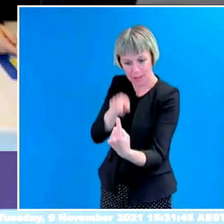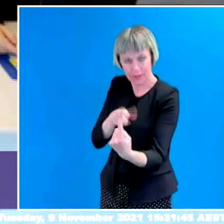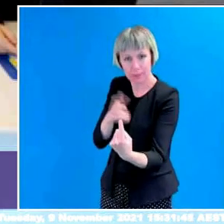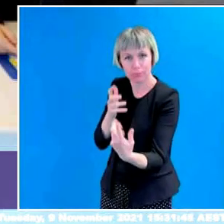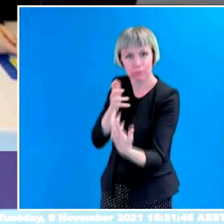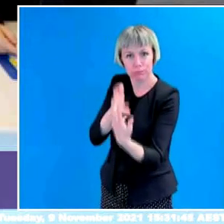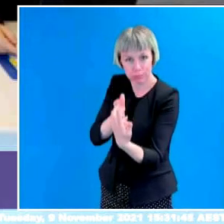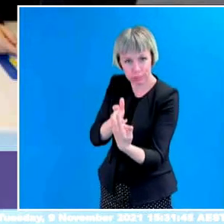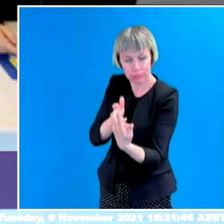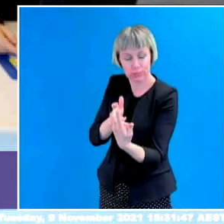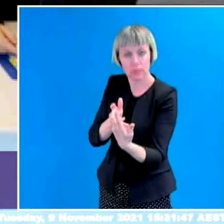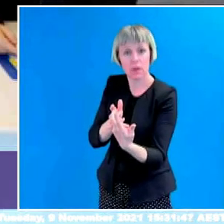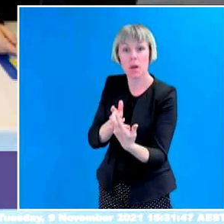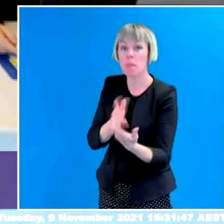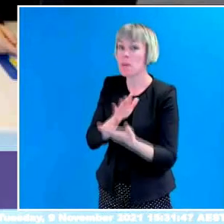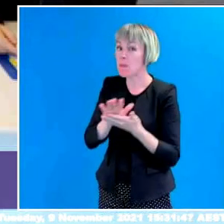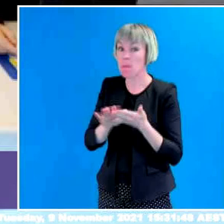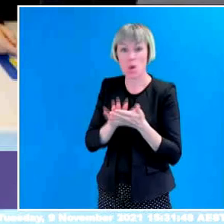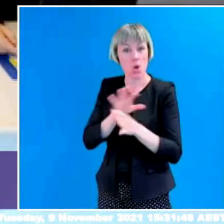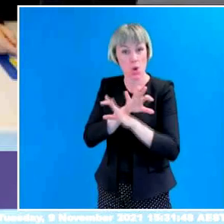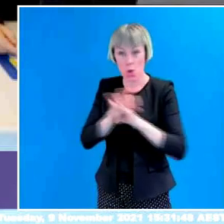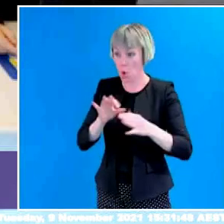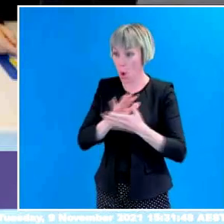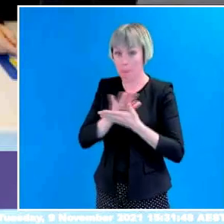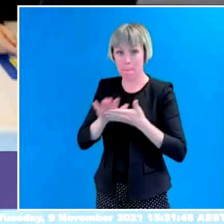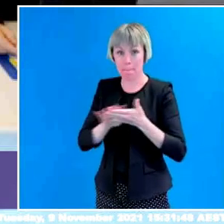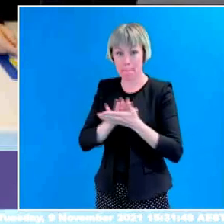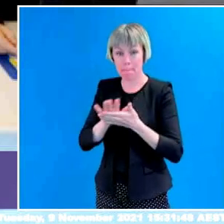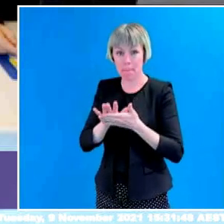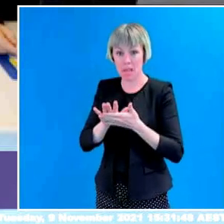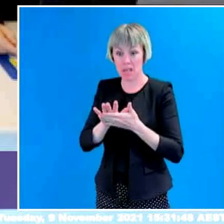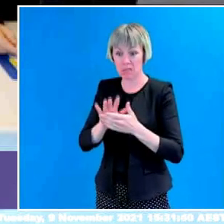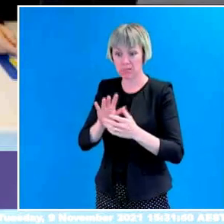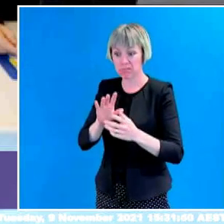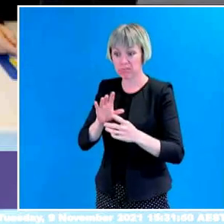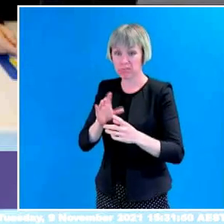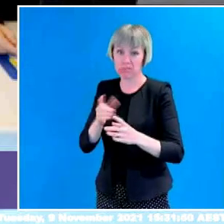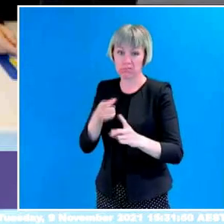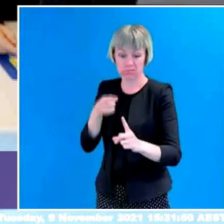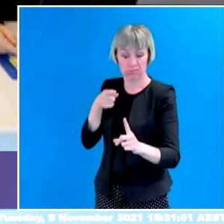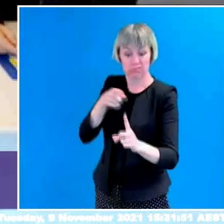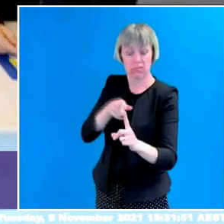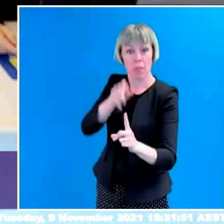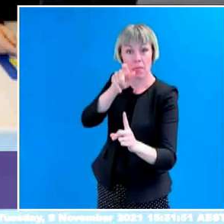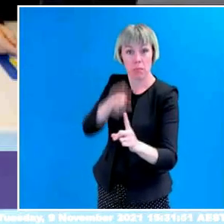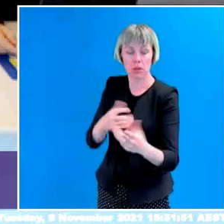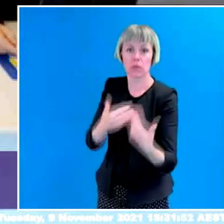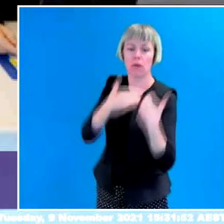burden, where needed in a particular case to ensure persons with disabilities